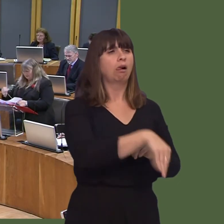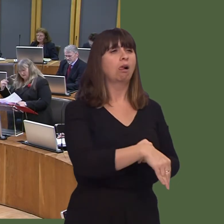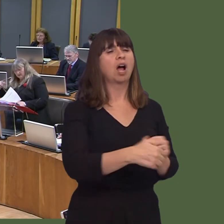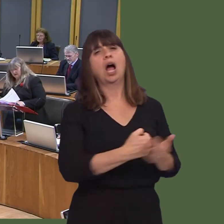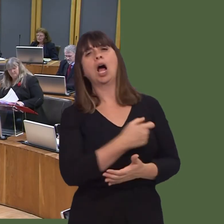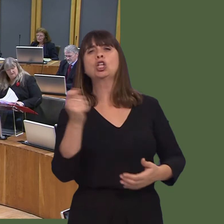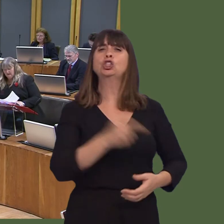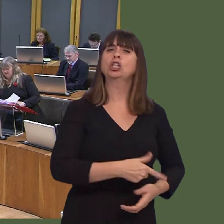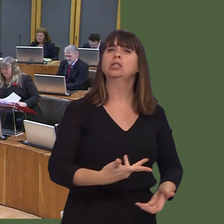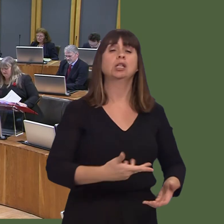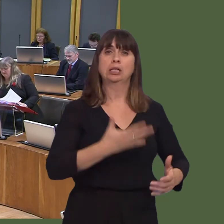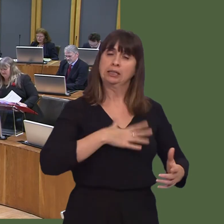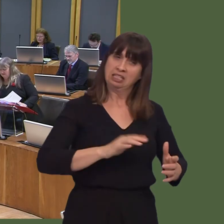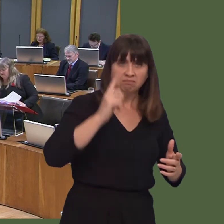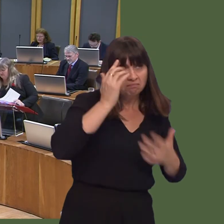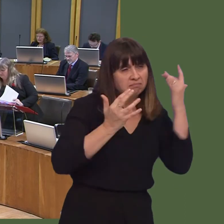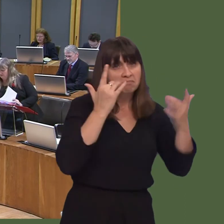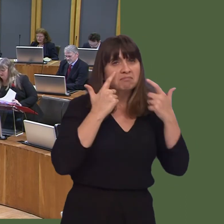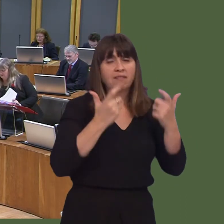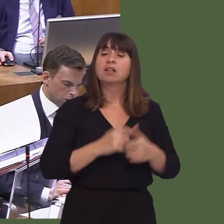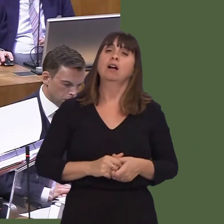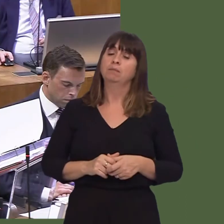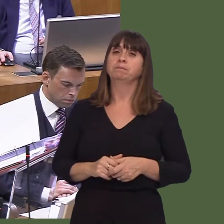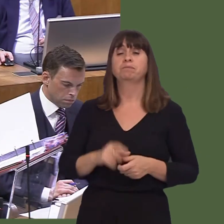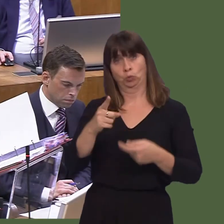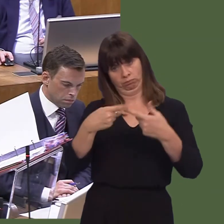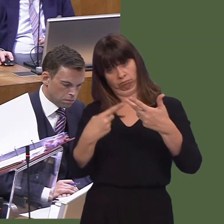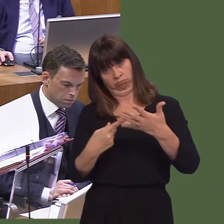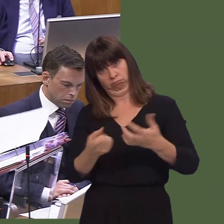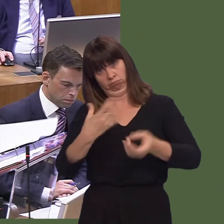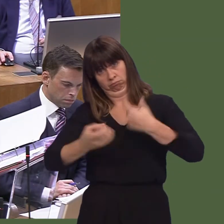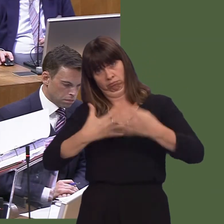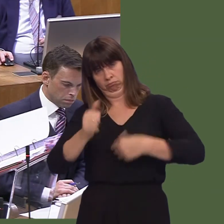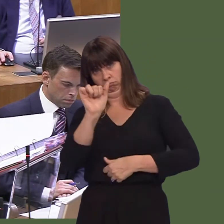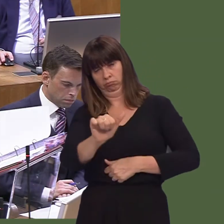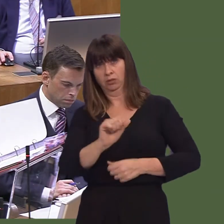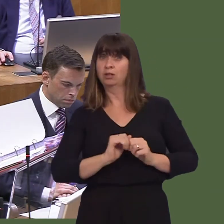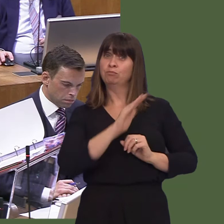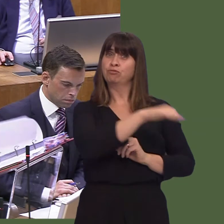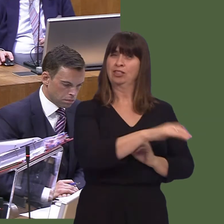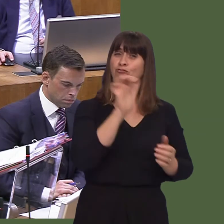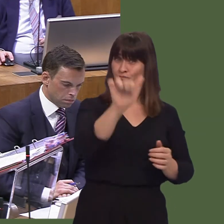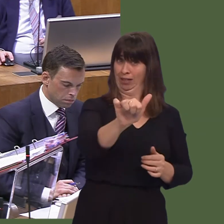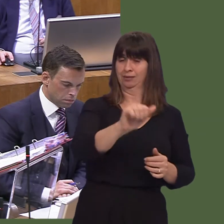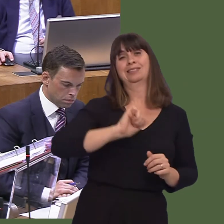Julie James AM: The Member makes a series of good points. The Member's well aware that the bridge was a Network Rail asset, and therefore is not